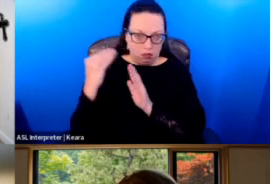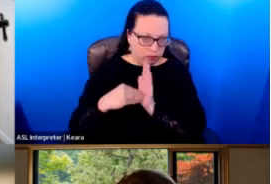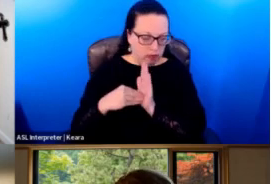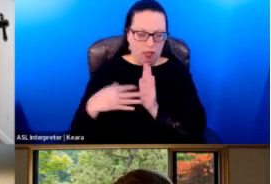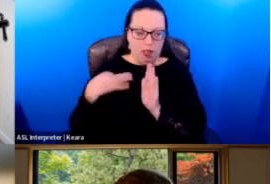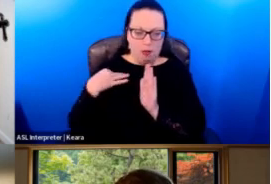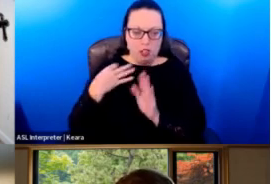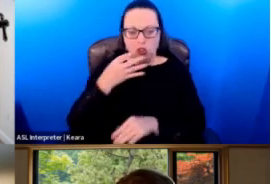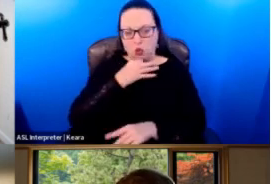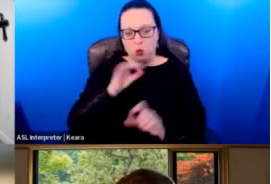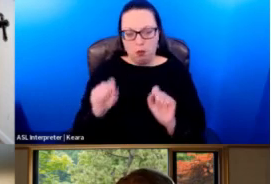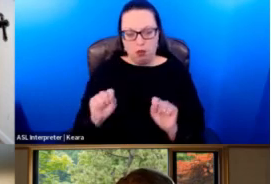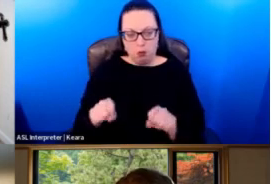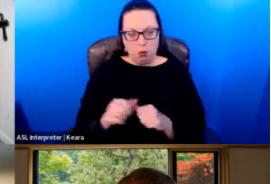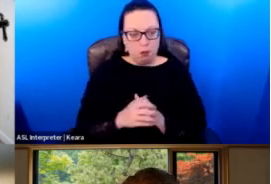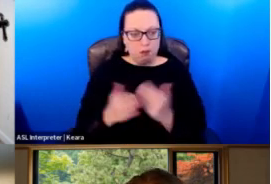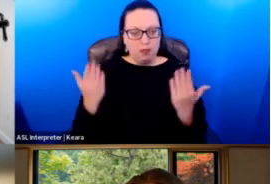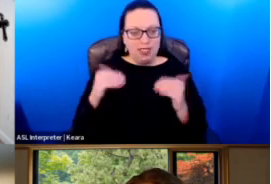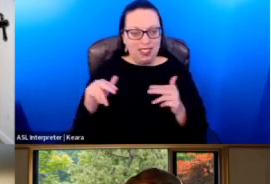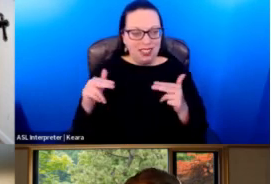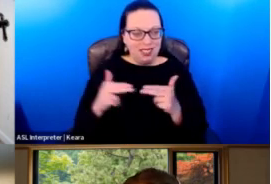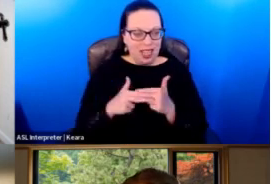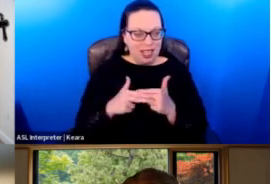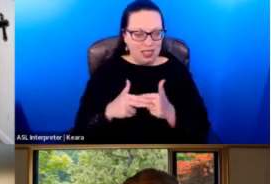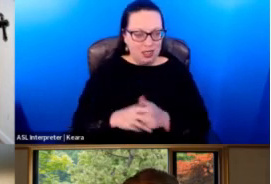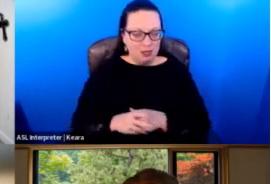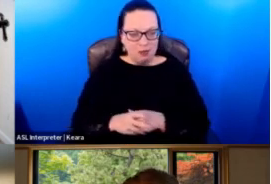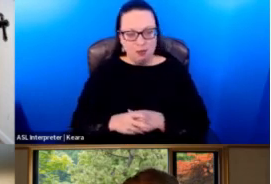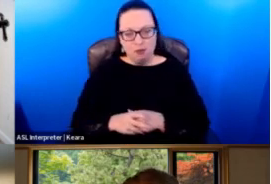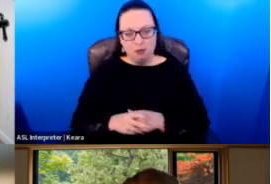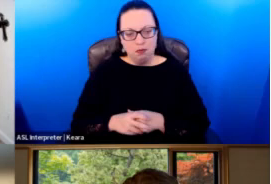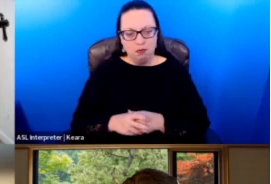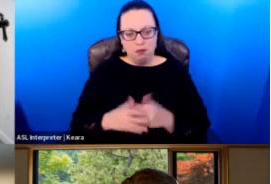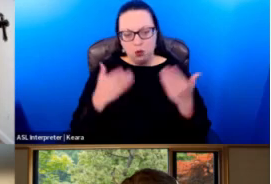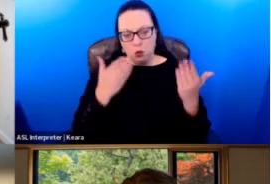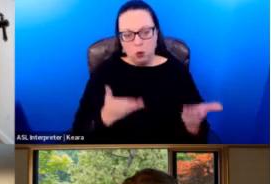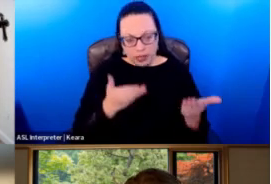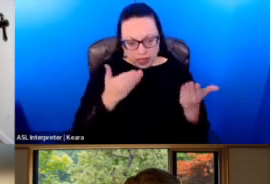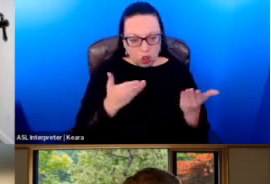And next steps. Excuse me. Next slide, please. And just here, I'd like to remind everyone that